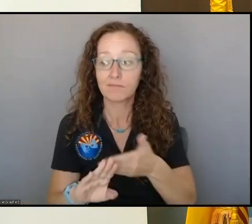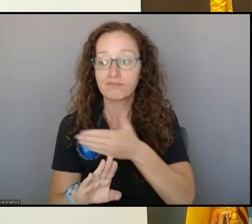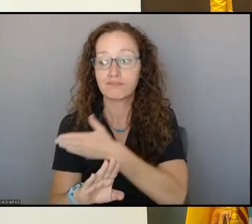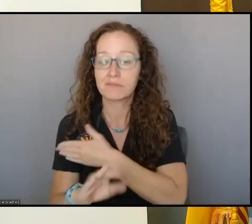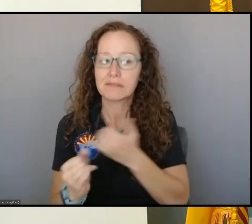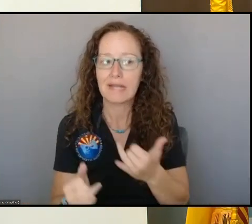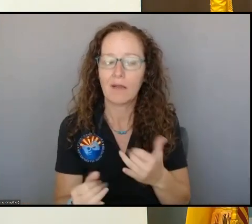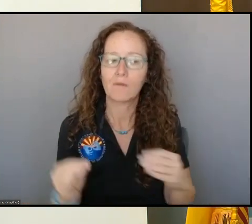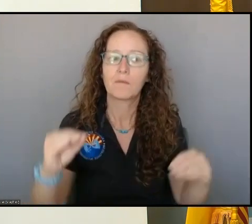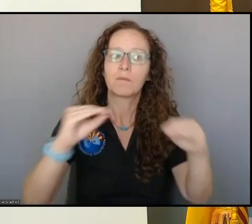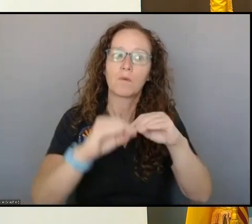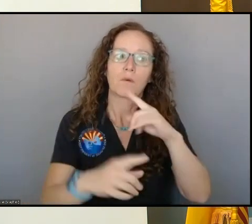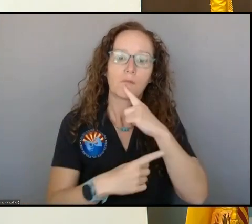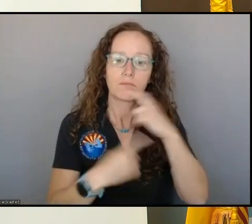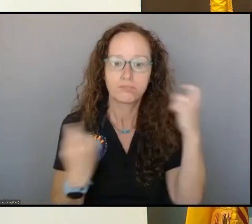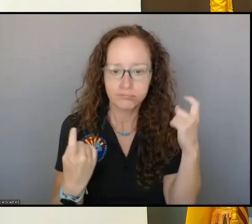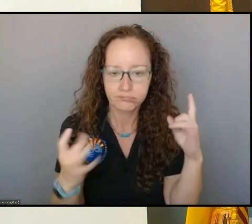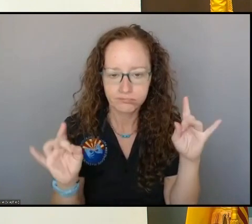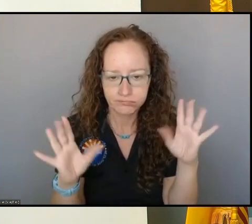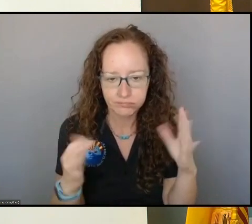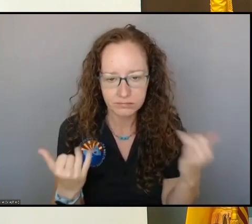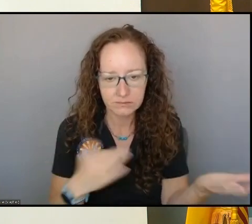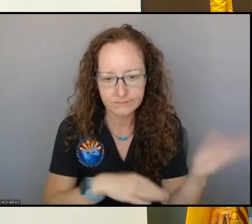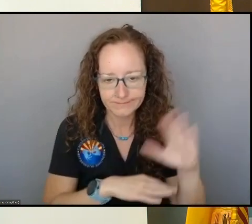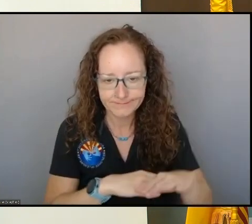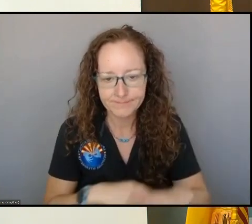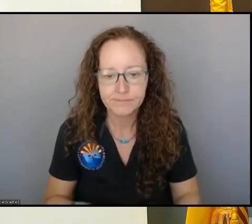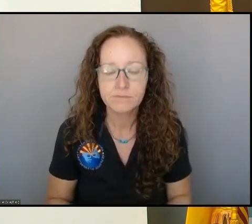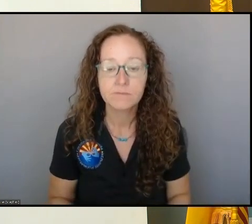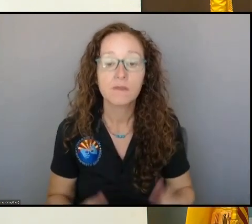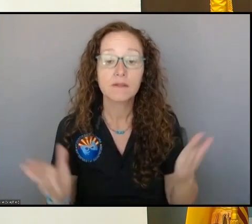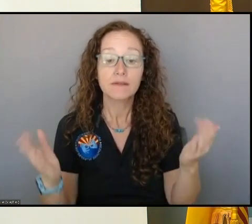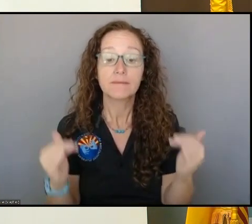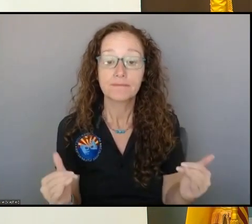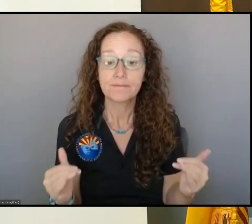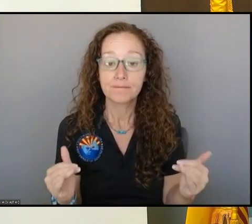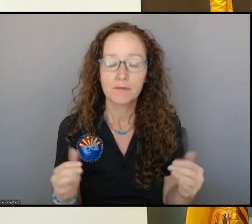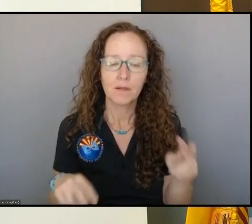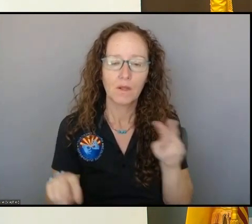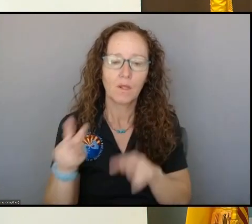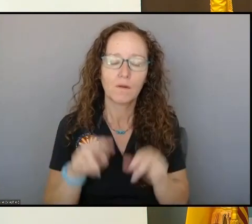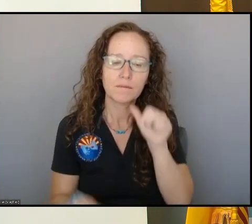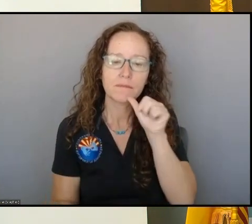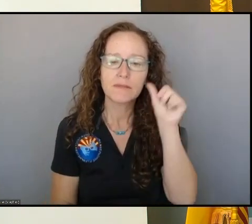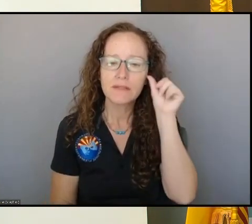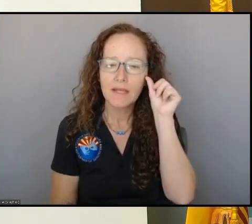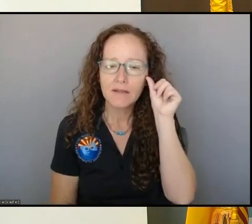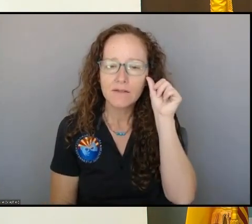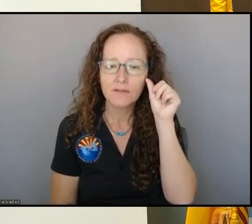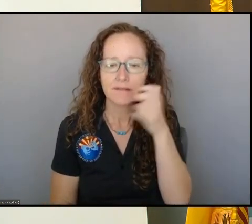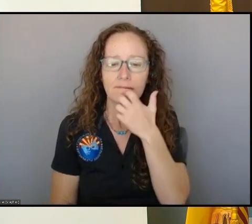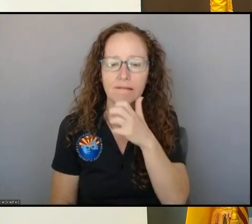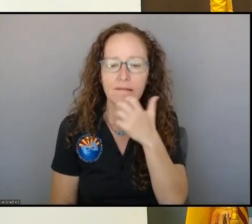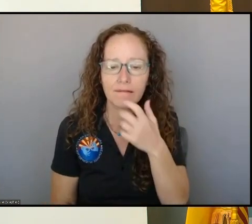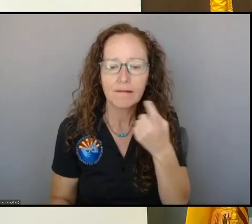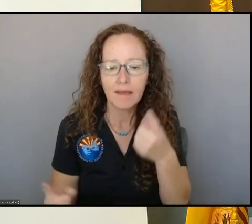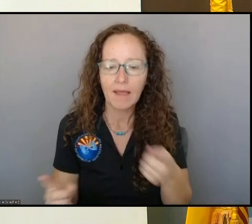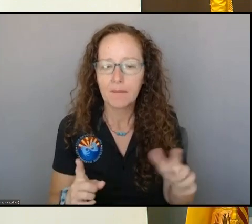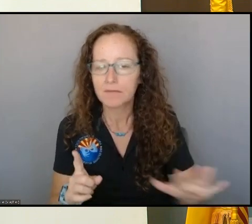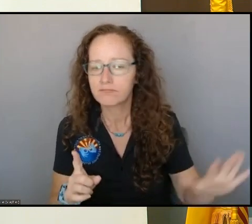And what we're going to do is take a look at yesterday's convective activity across the area. Showing how much rain, where it